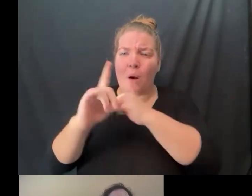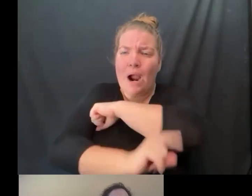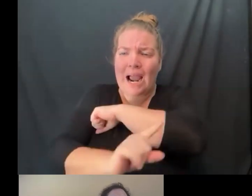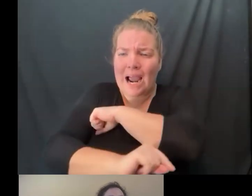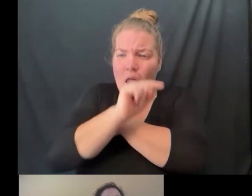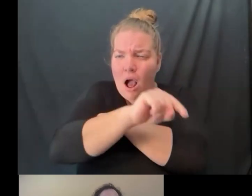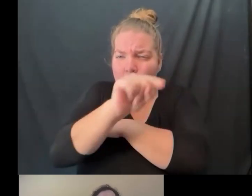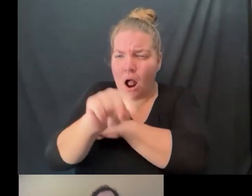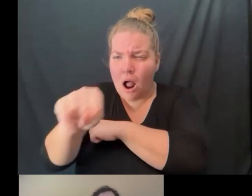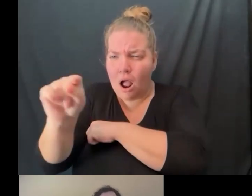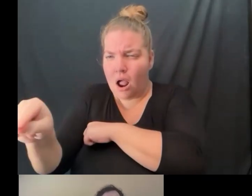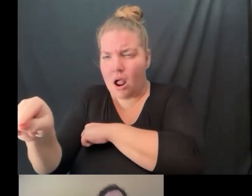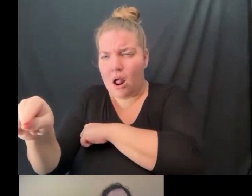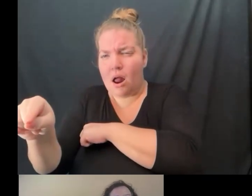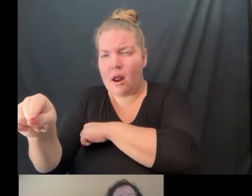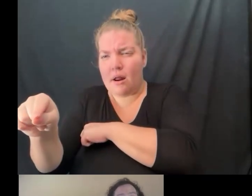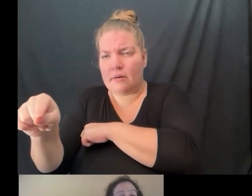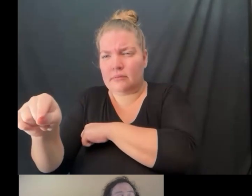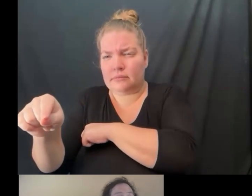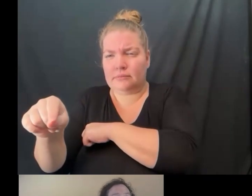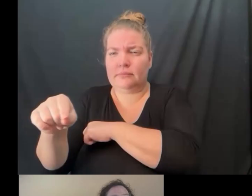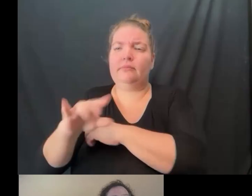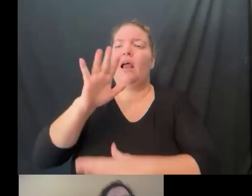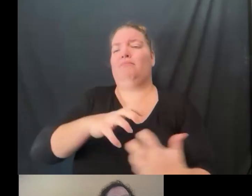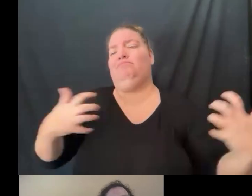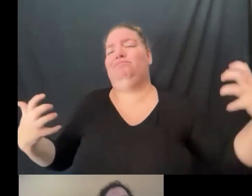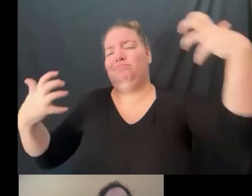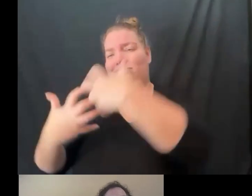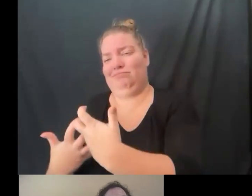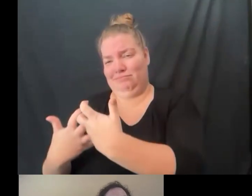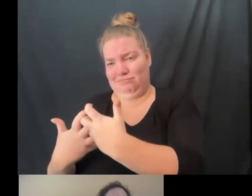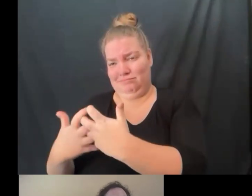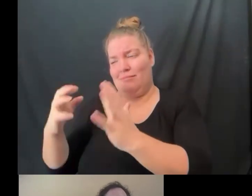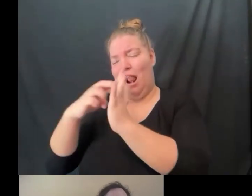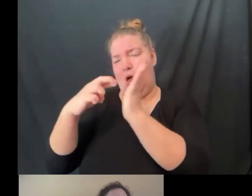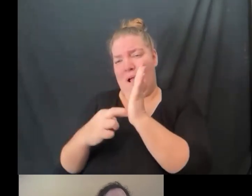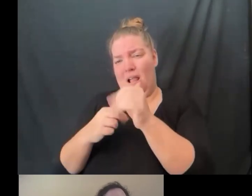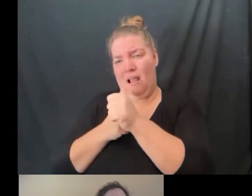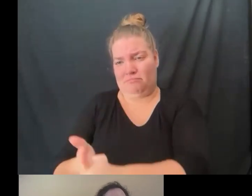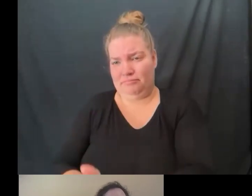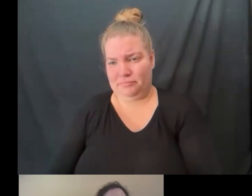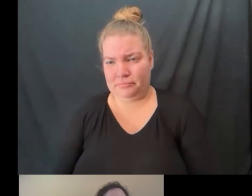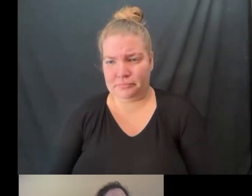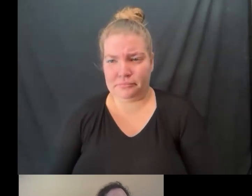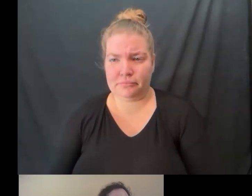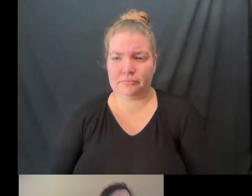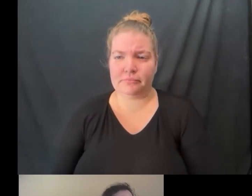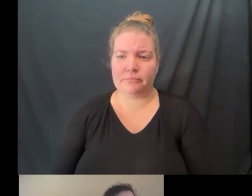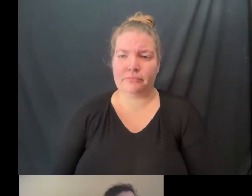So based on the number of employees you have, that's going to affect to what degree you have to fulfill the regulations.